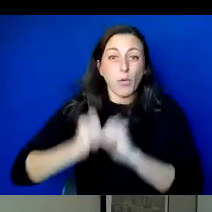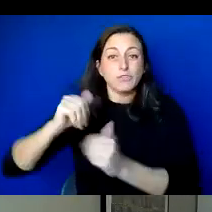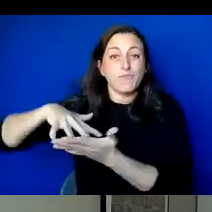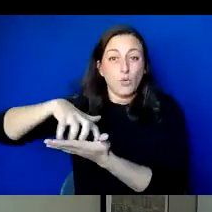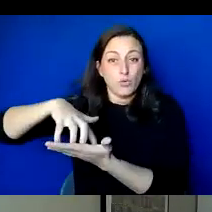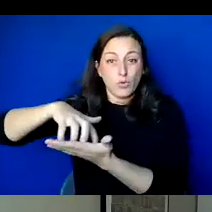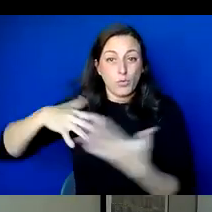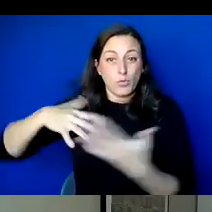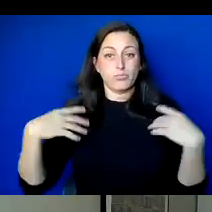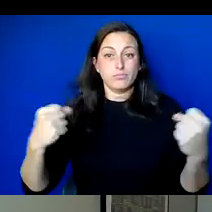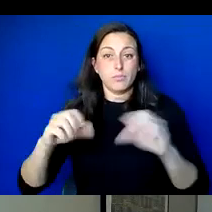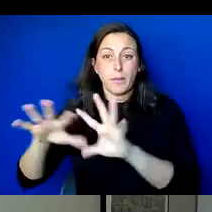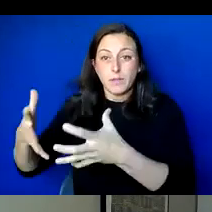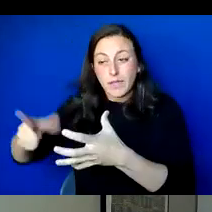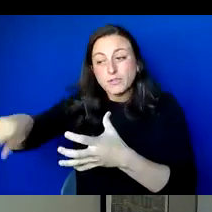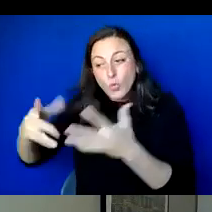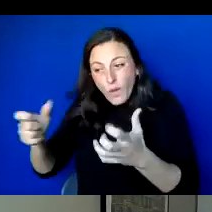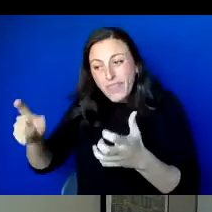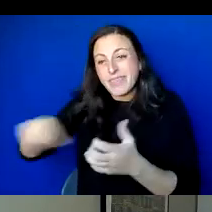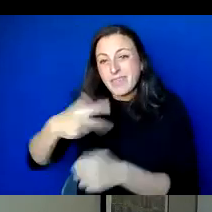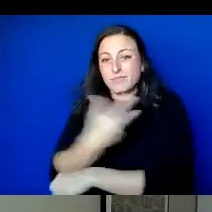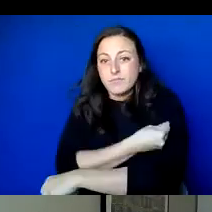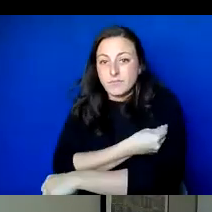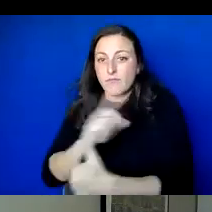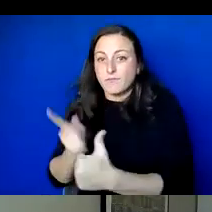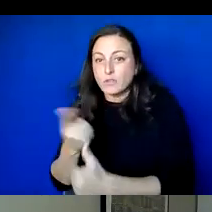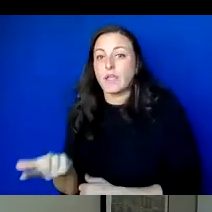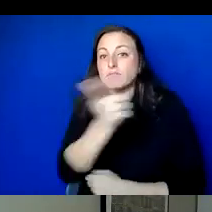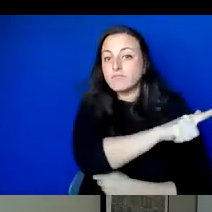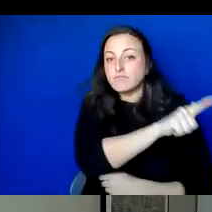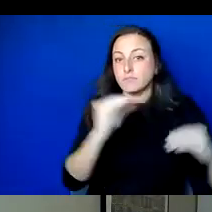vaccinated, so we're certainly working with the local public health agencies and providers